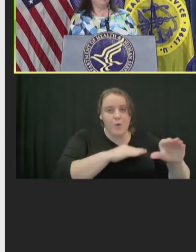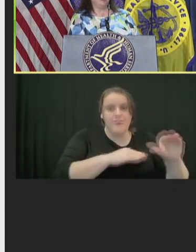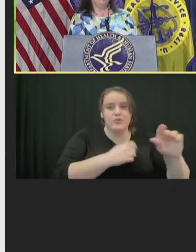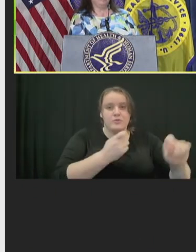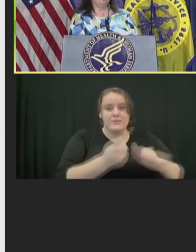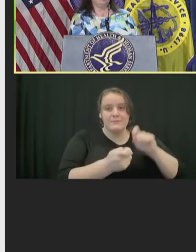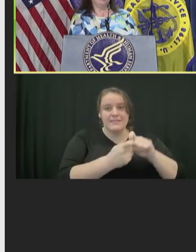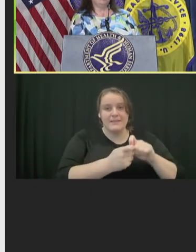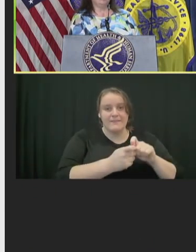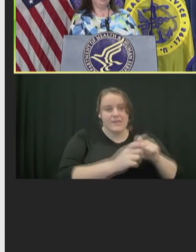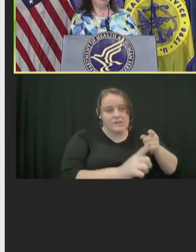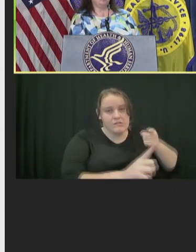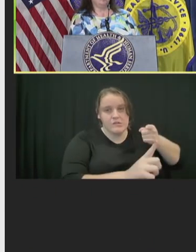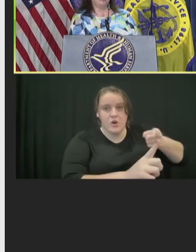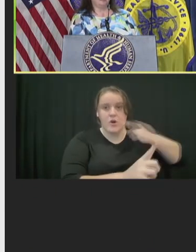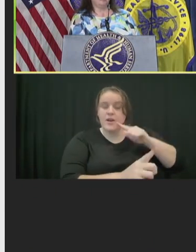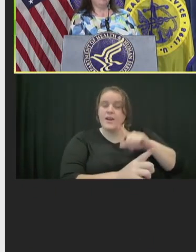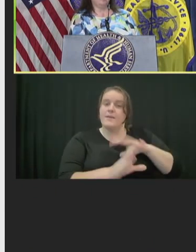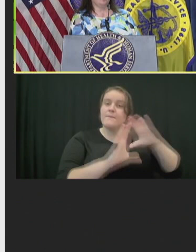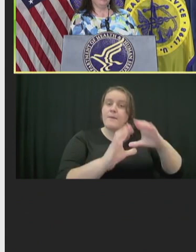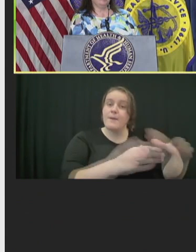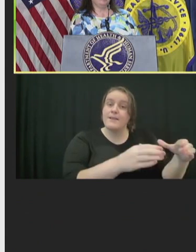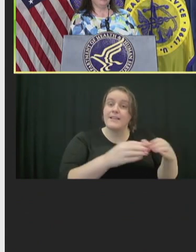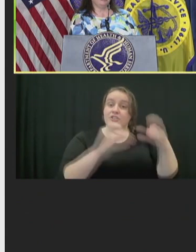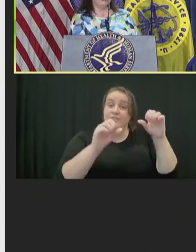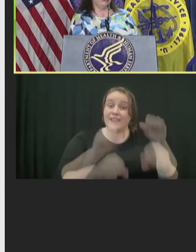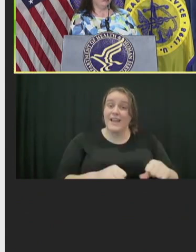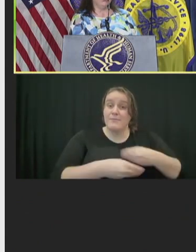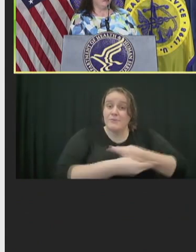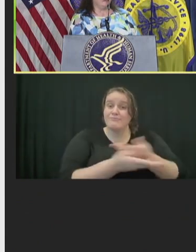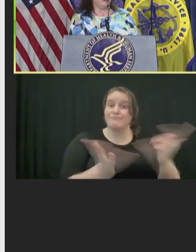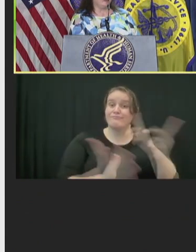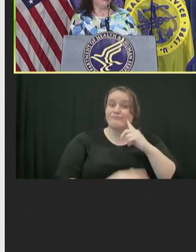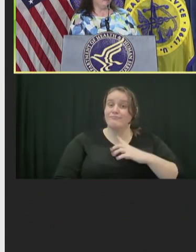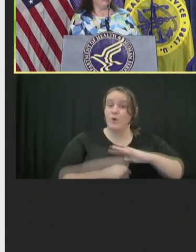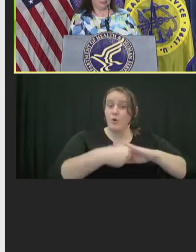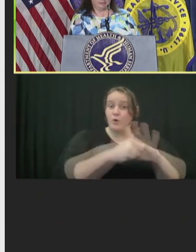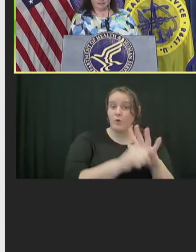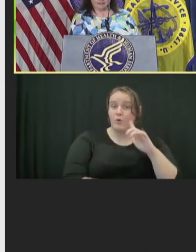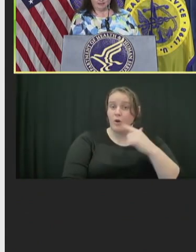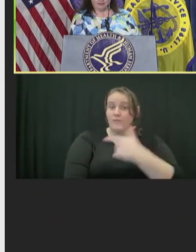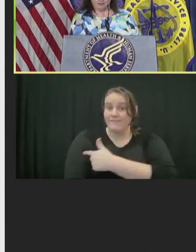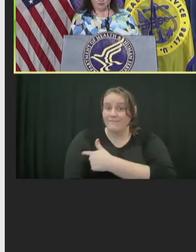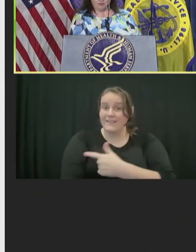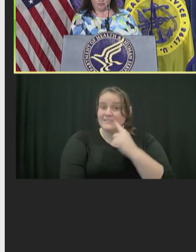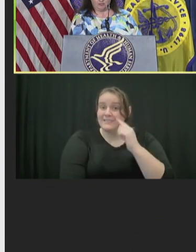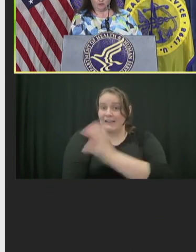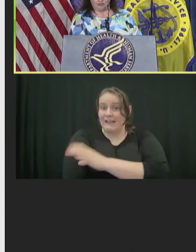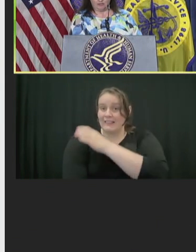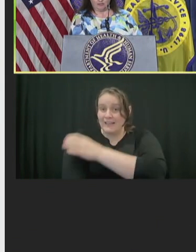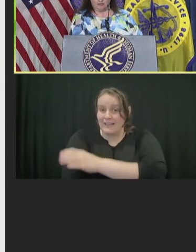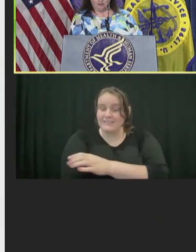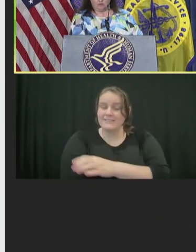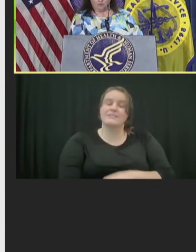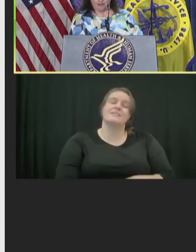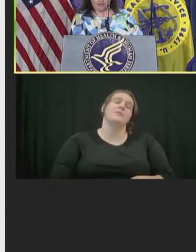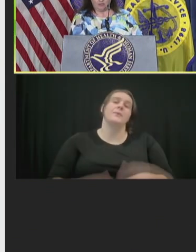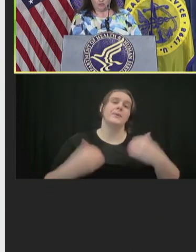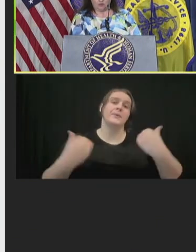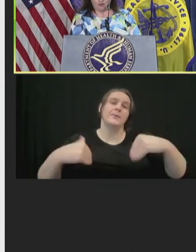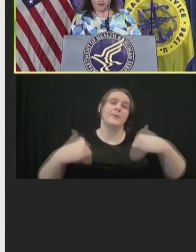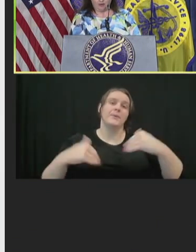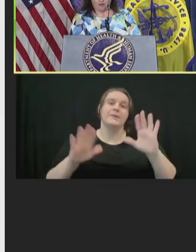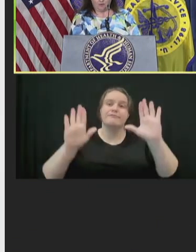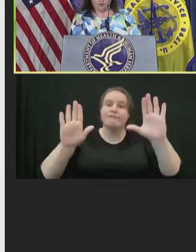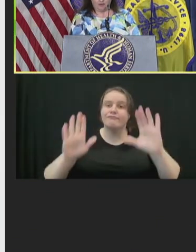populations to do COVID-19 vaccine clinics. And so, it's just a great way to show how,